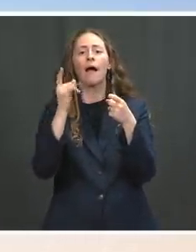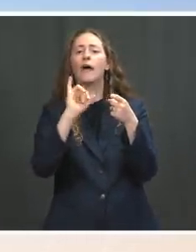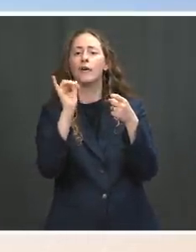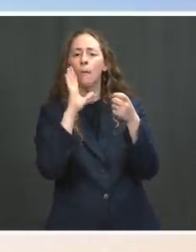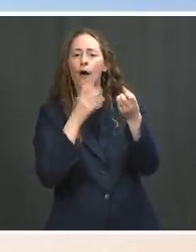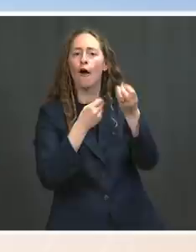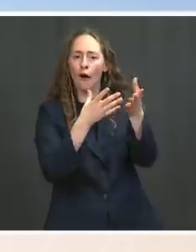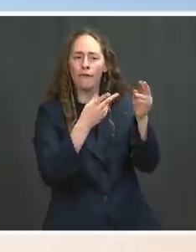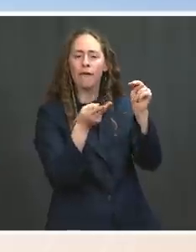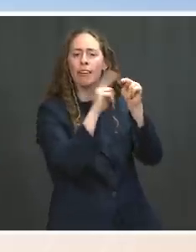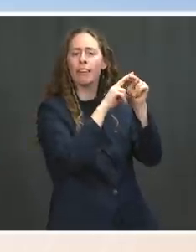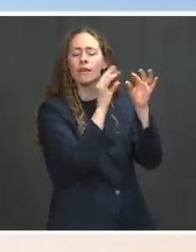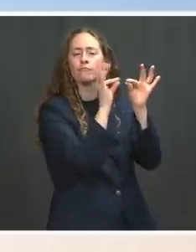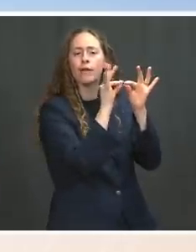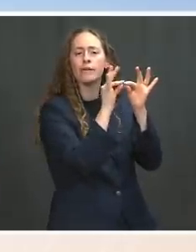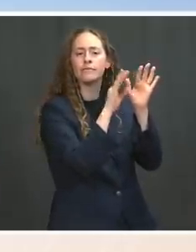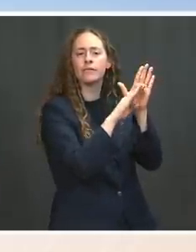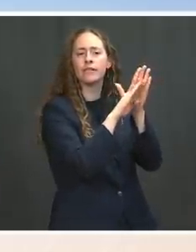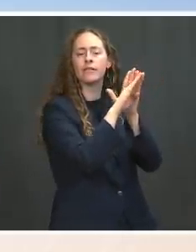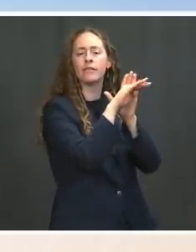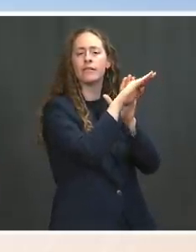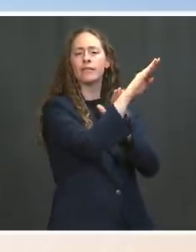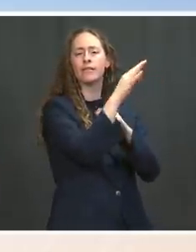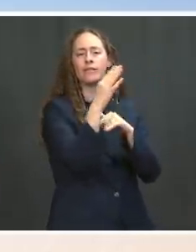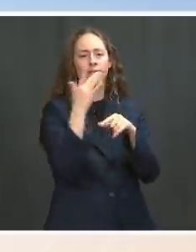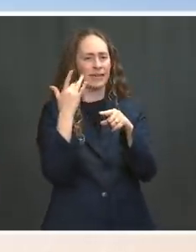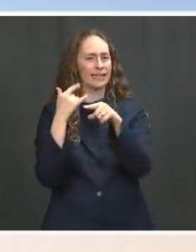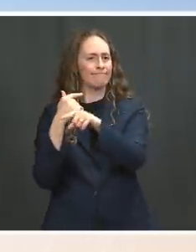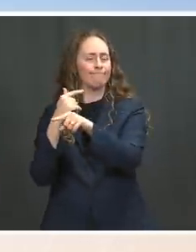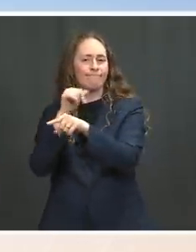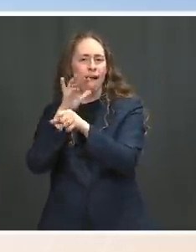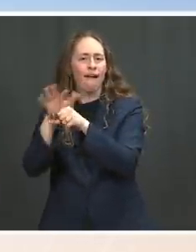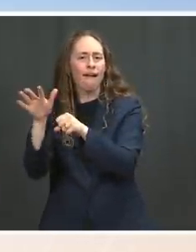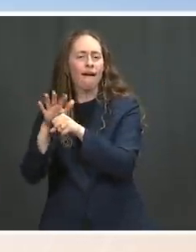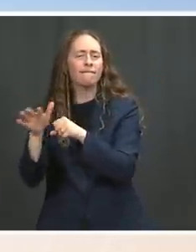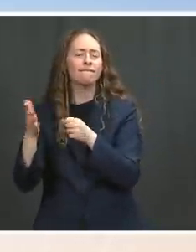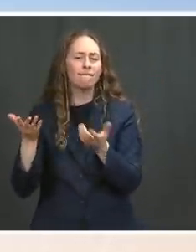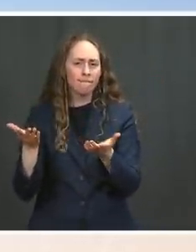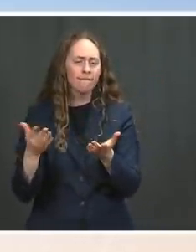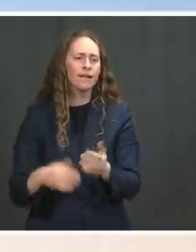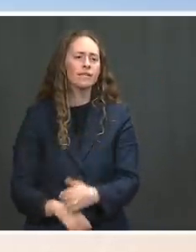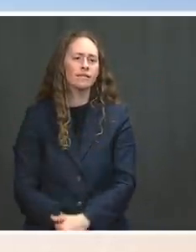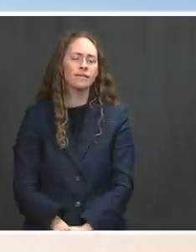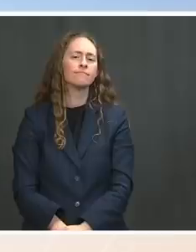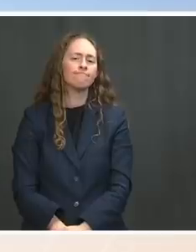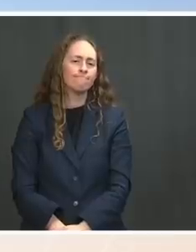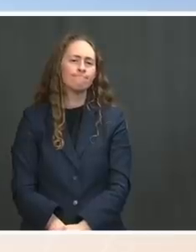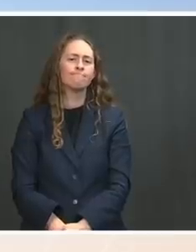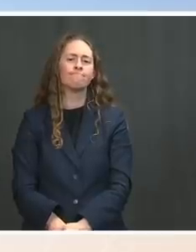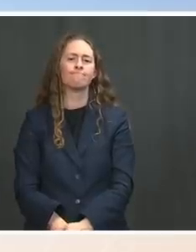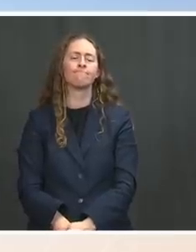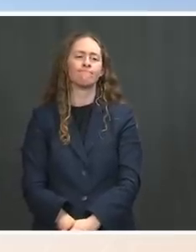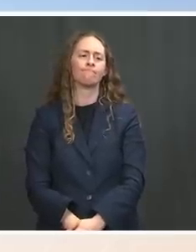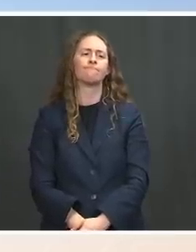and shut down, that, as it's turning back on, there would be some of these impacts. But we are constantly tracking.